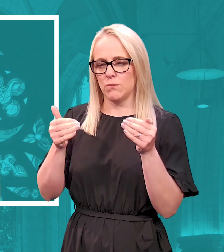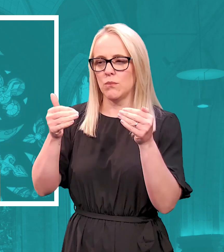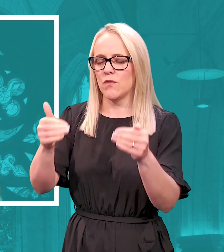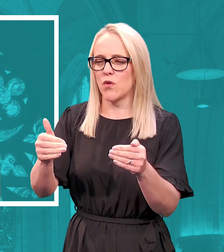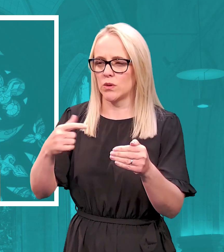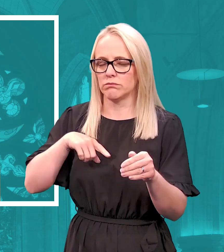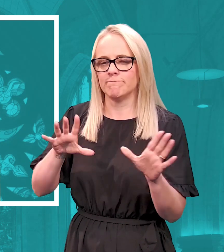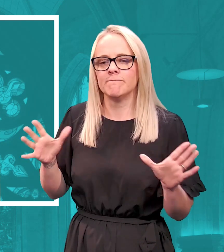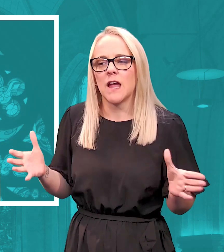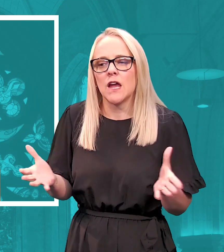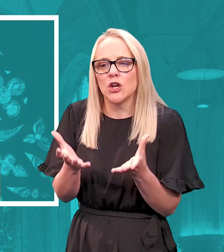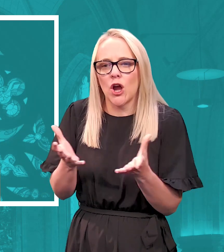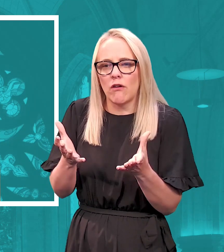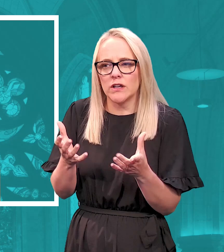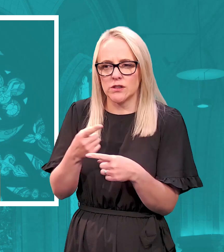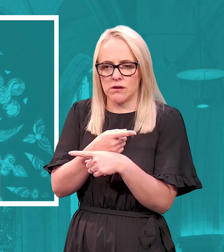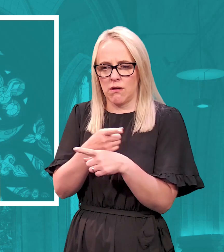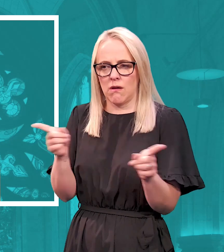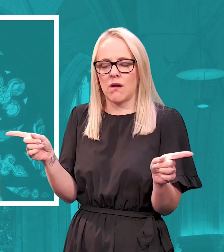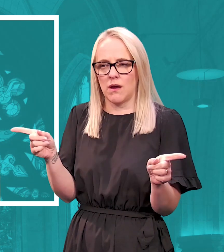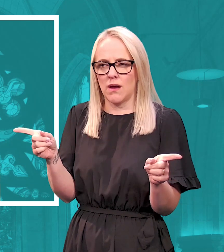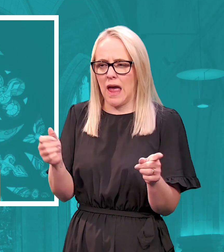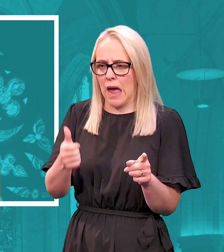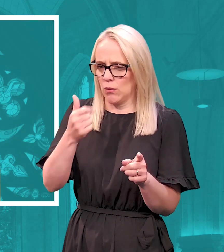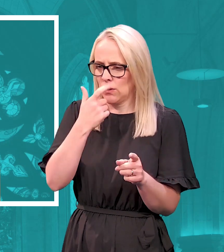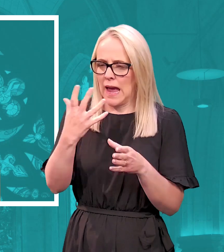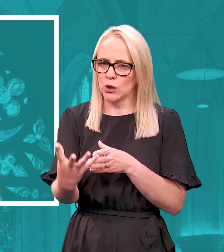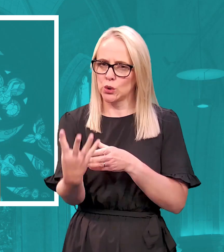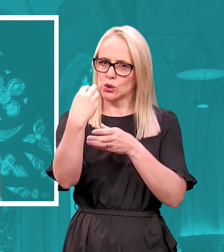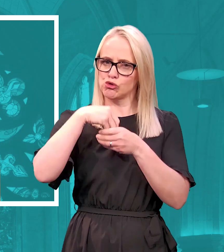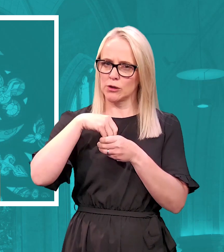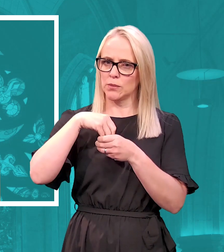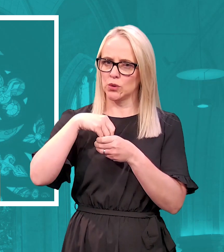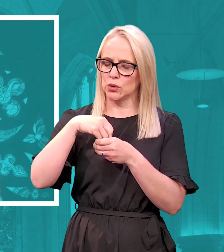to consider how they might be able to contribute to the work of the wider church,